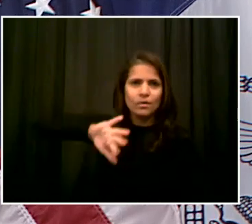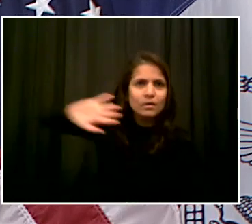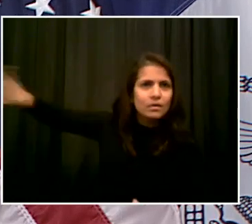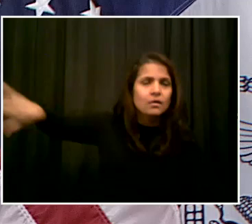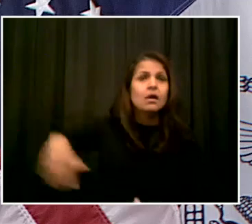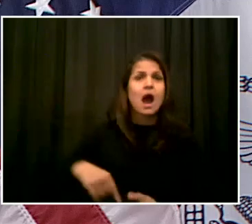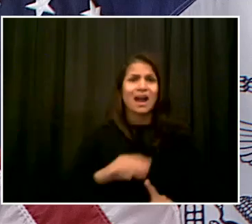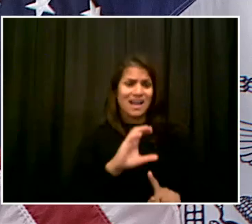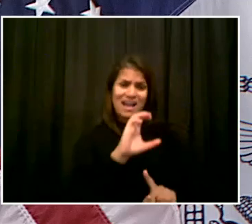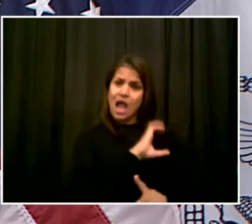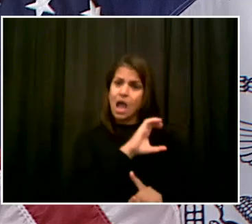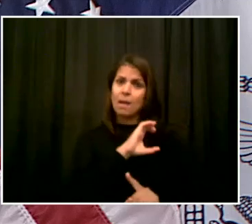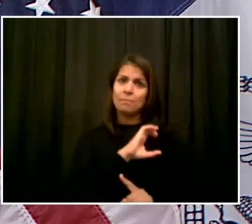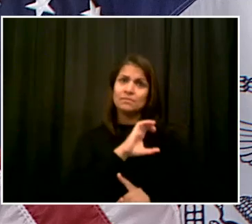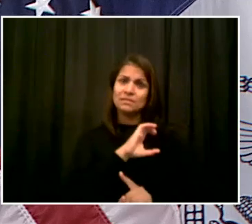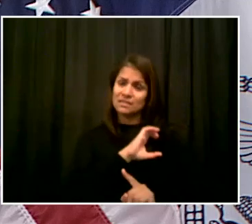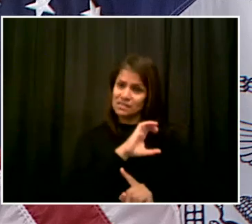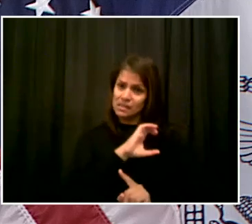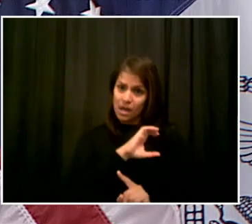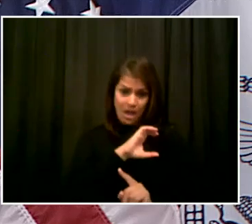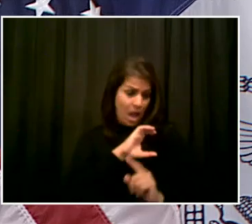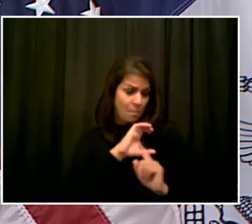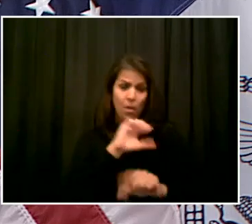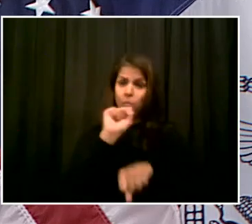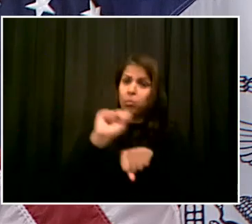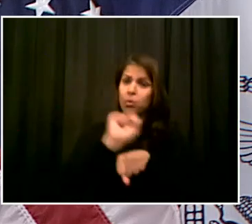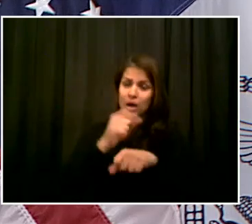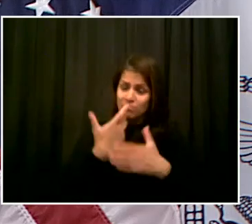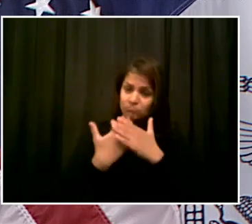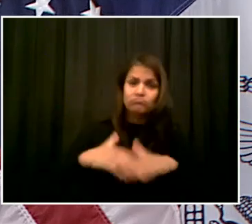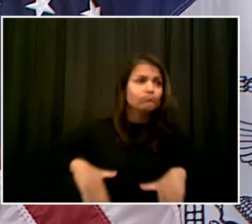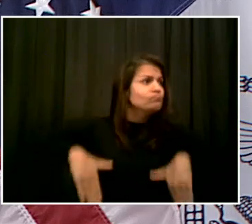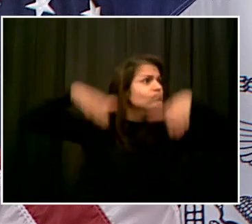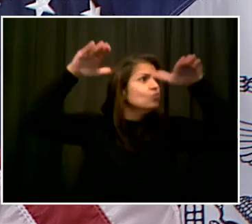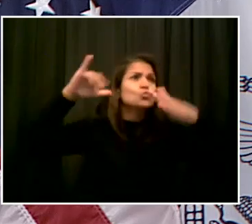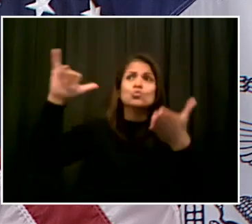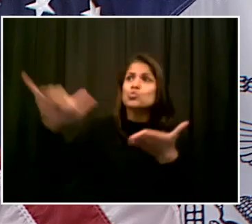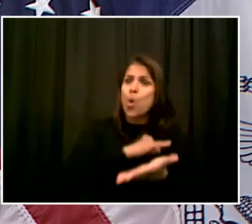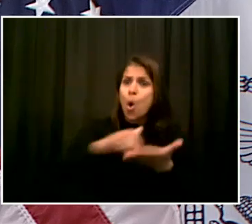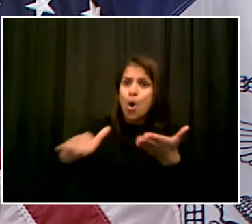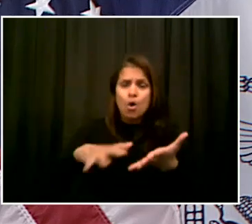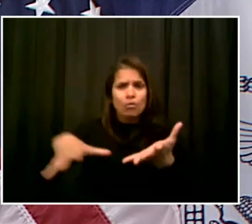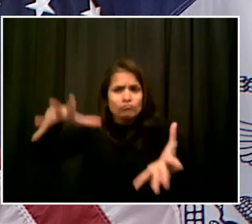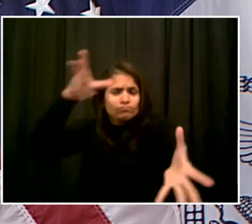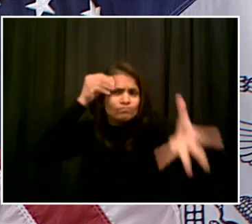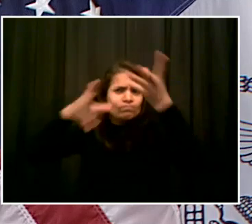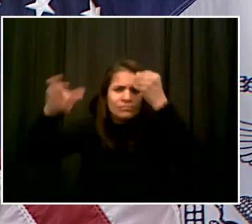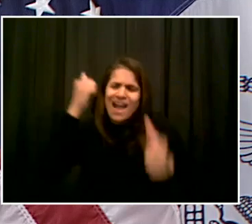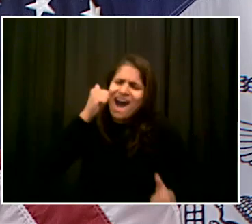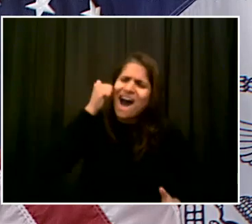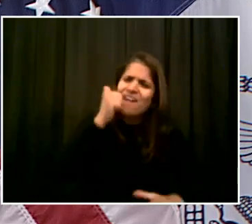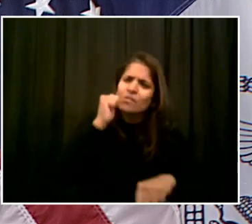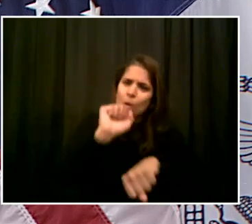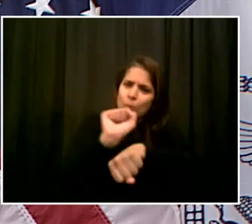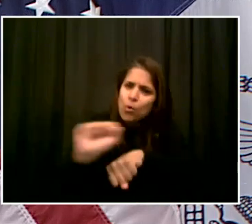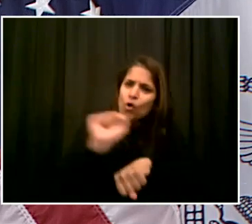COMMUNITY,